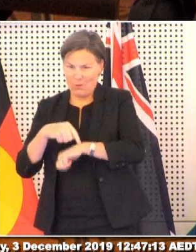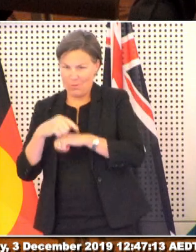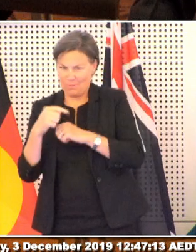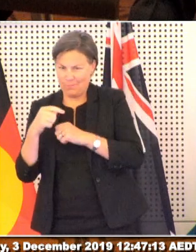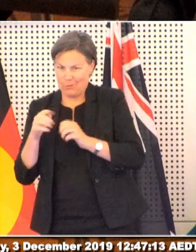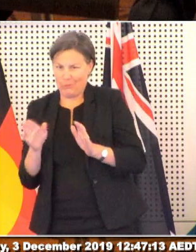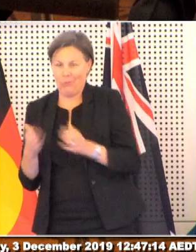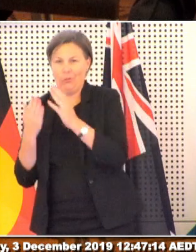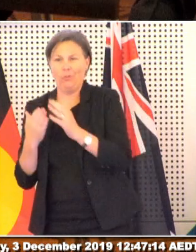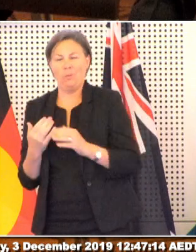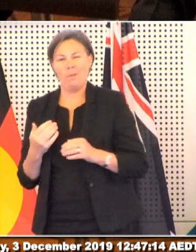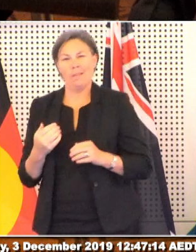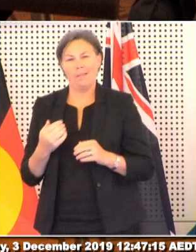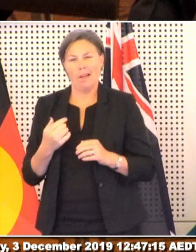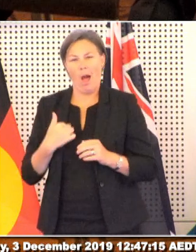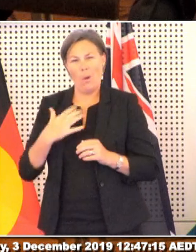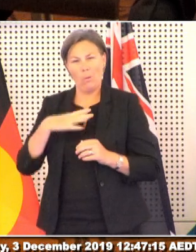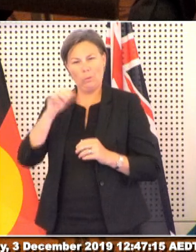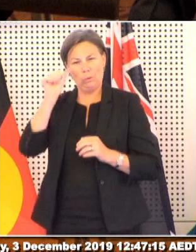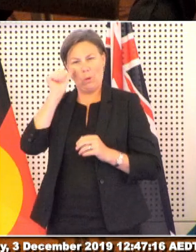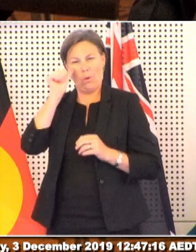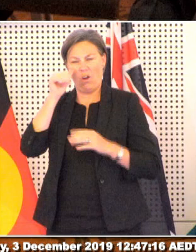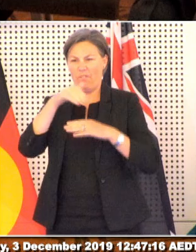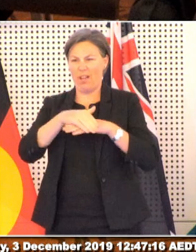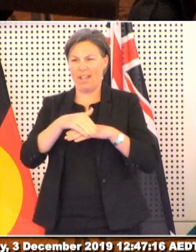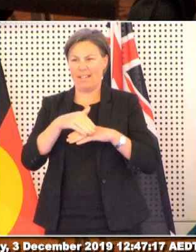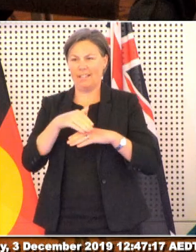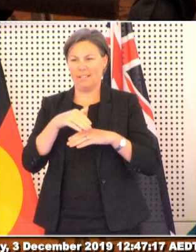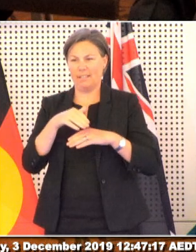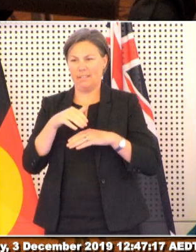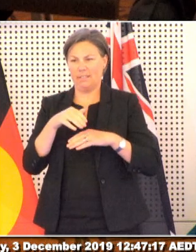by understanding about the scope and function of your responsibilities as a